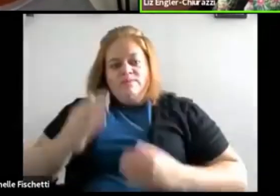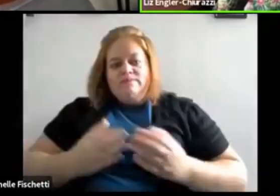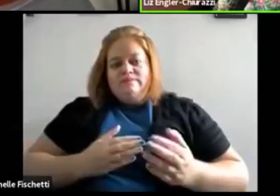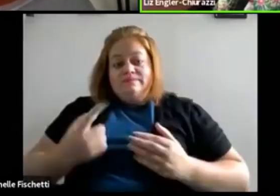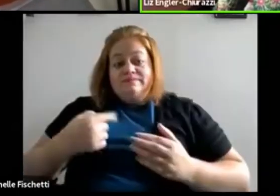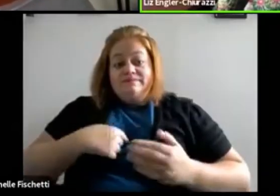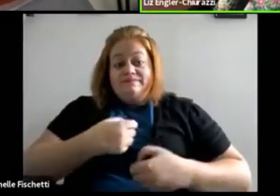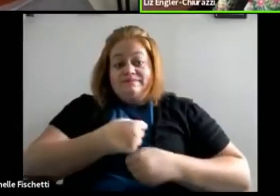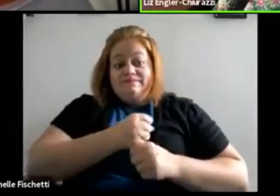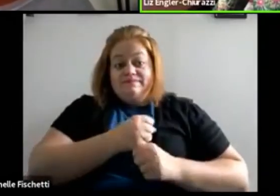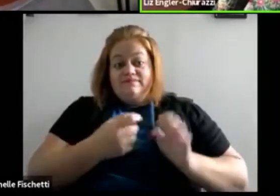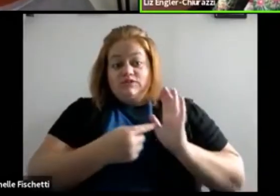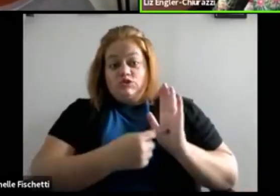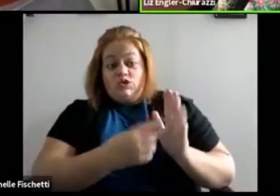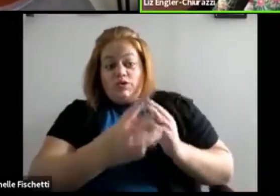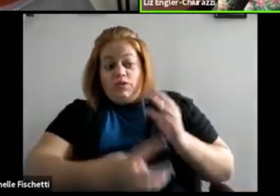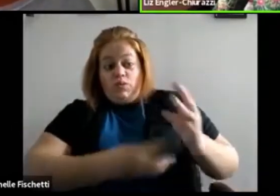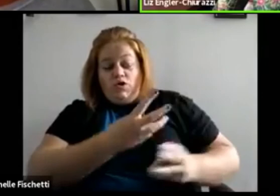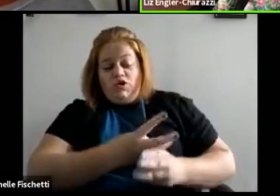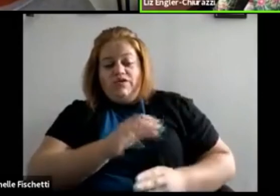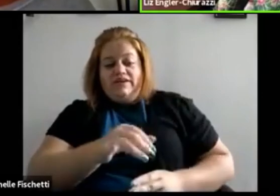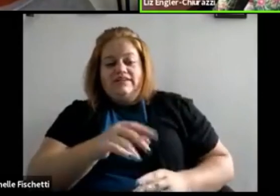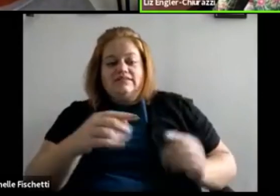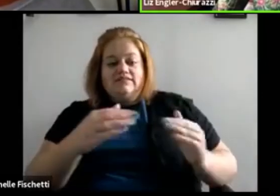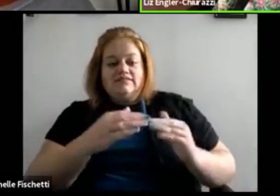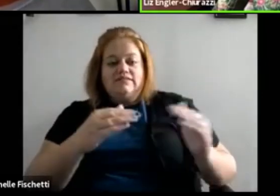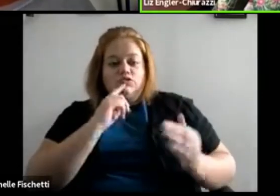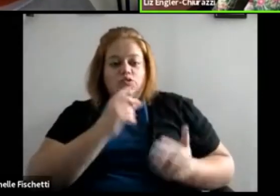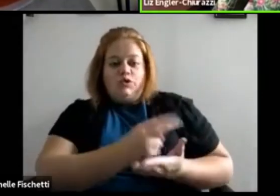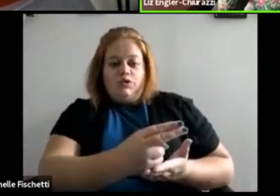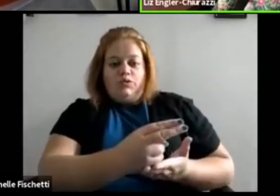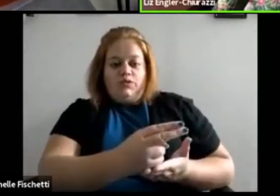truth, that's what we're seeking and so you have to be able to